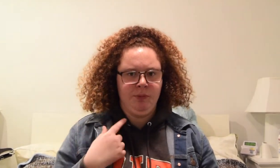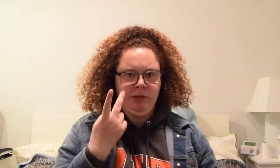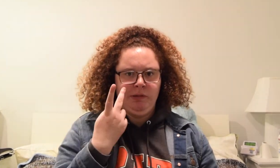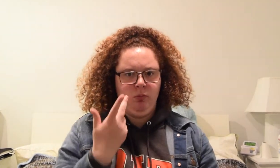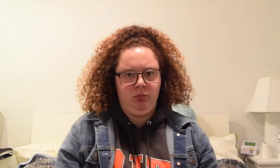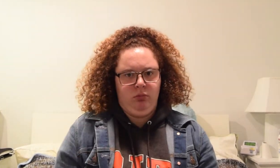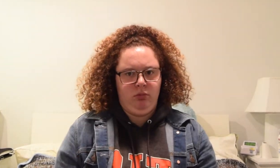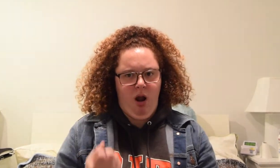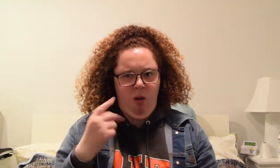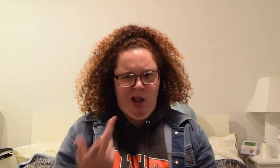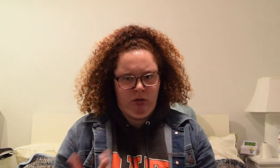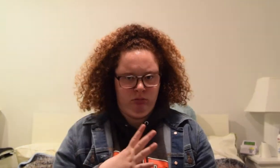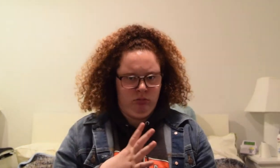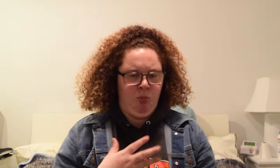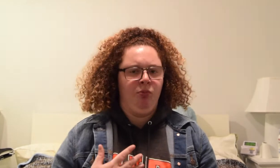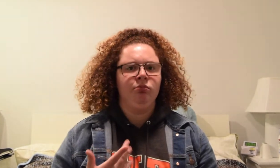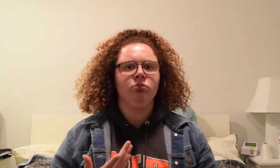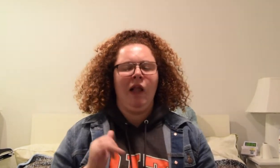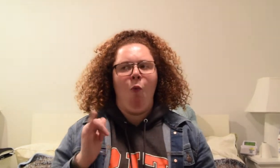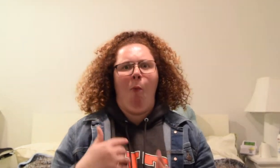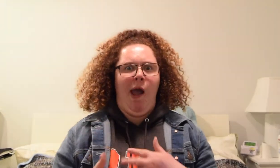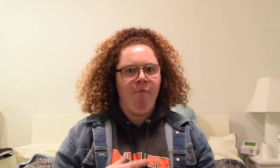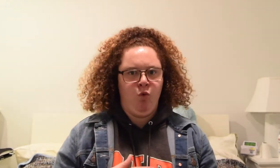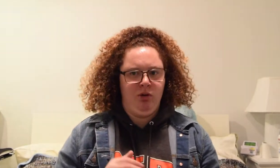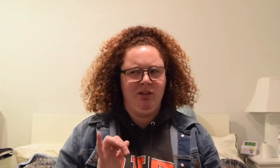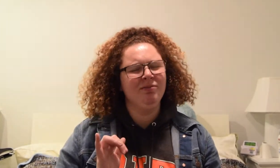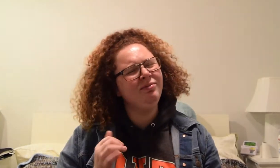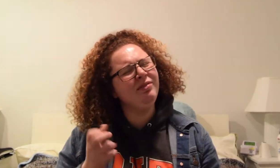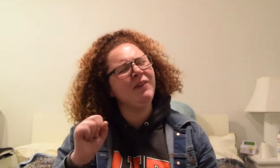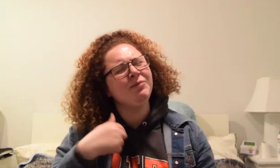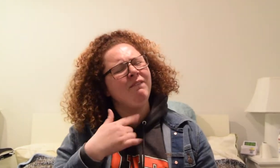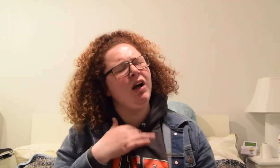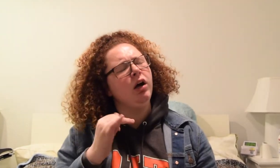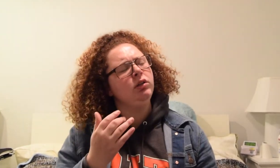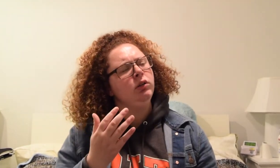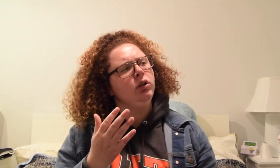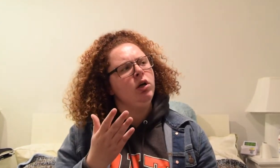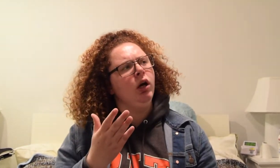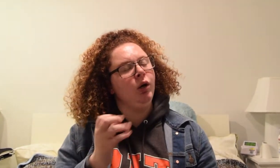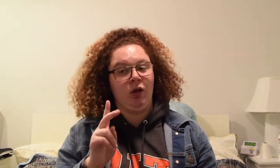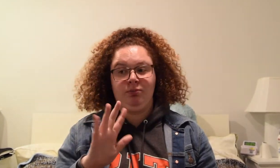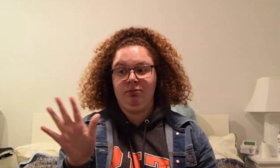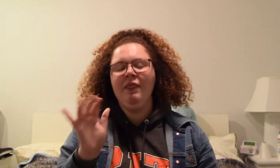They were like, let me see whatever. I was very annoyed